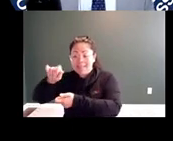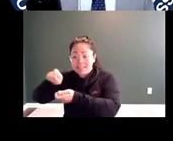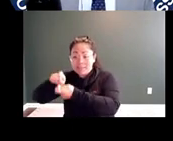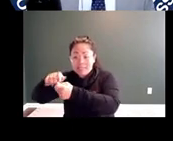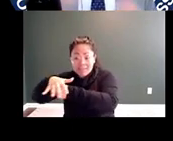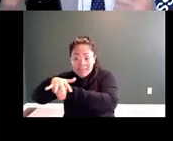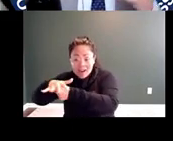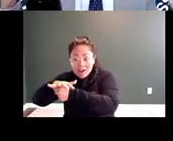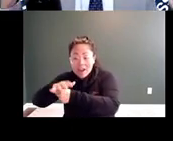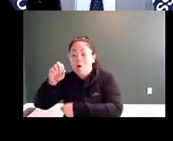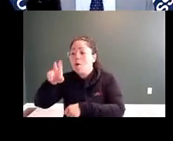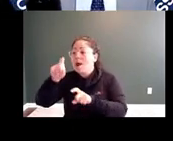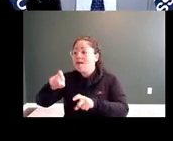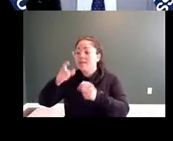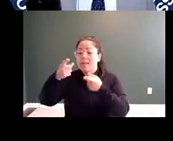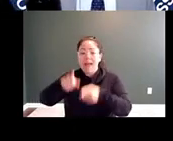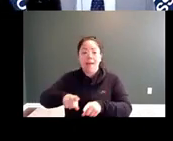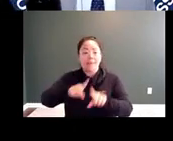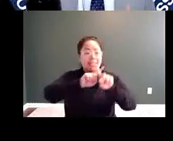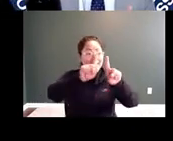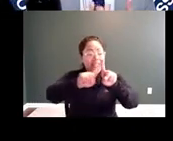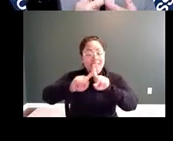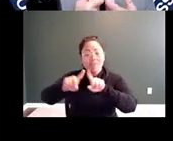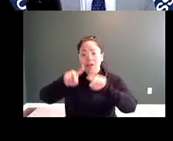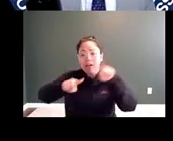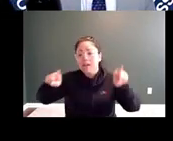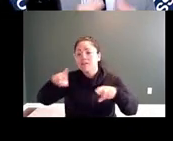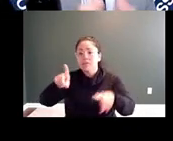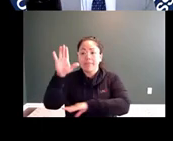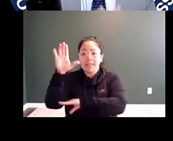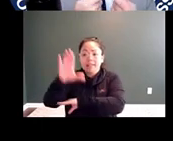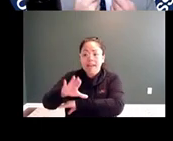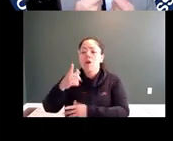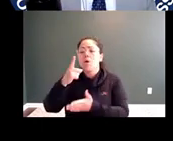or is it something that needs to happen at various times? What demonstrates, what's the evidence